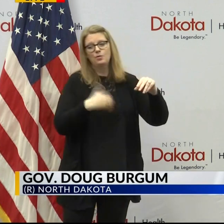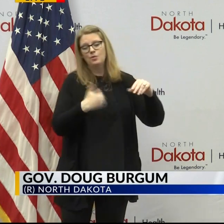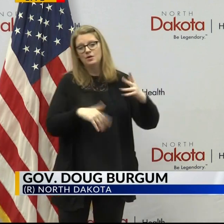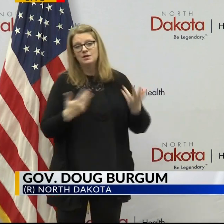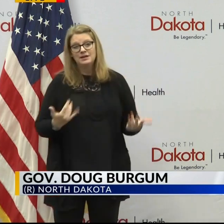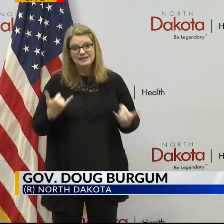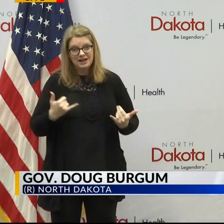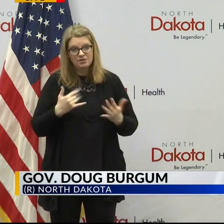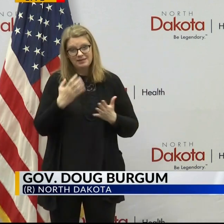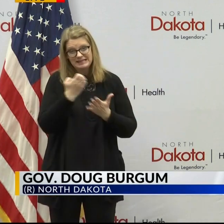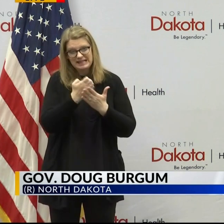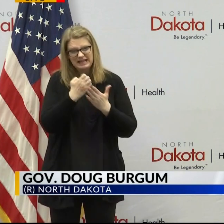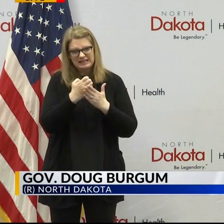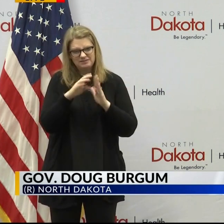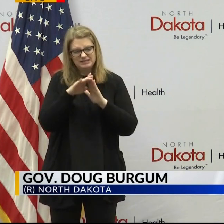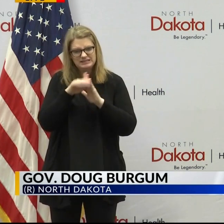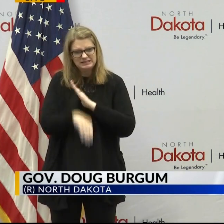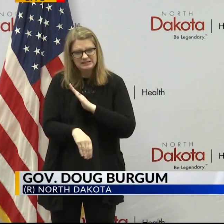DURING PERIODS OF WHENEVER WE